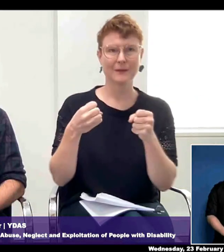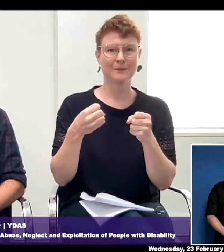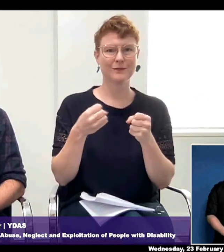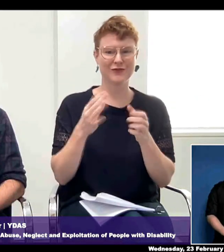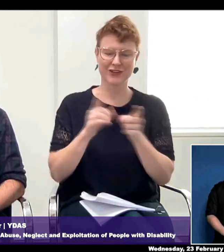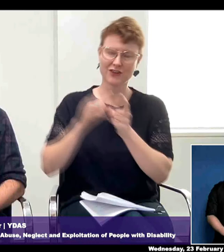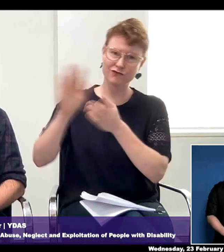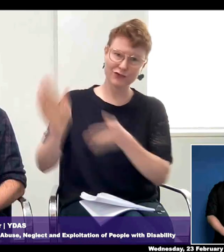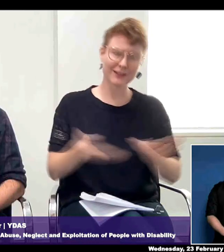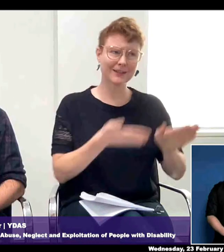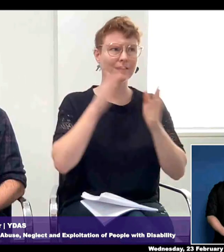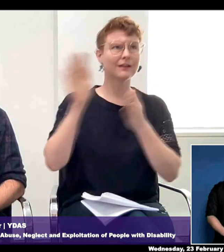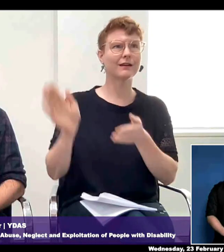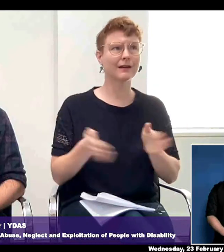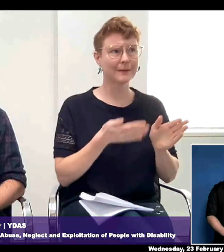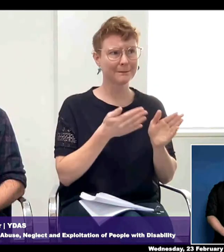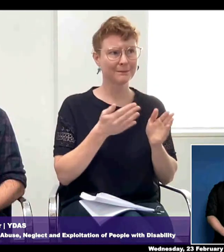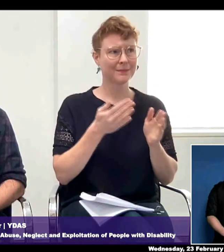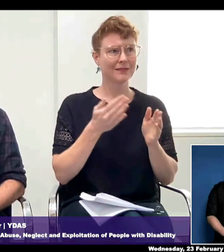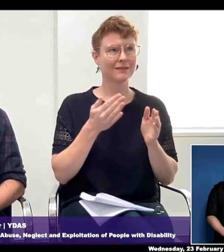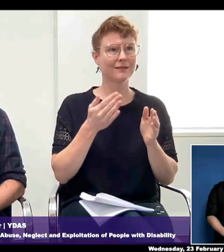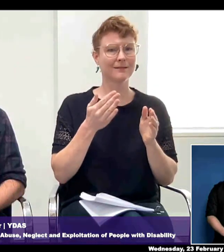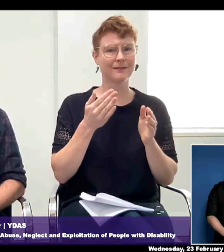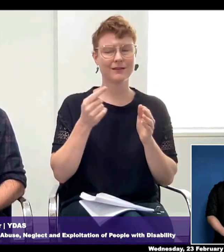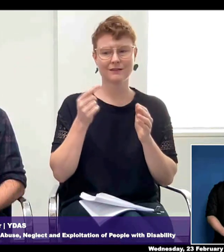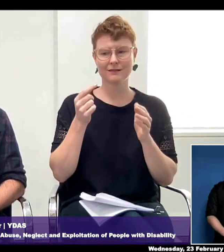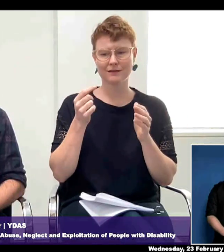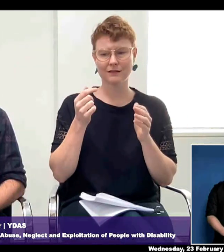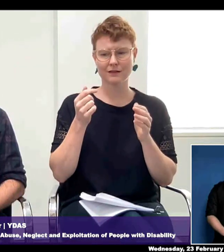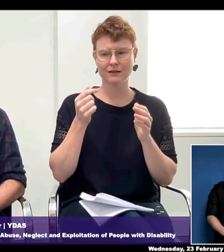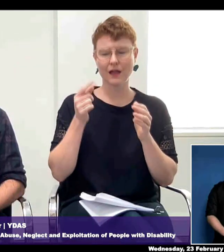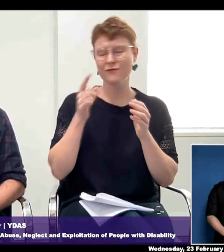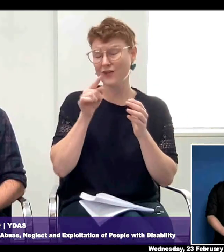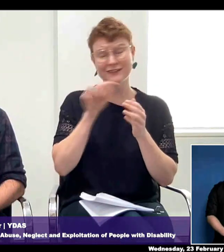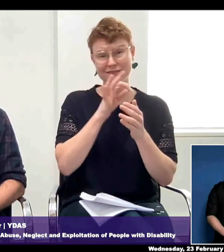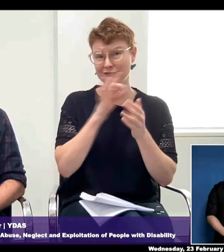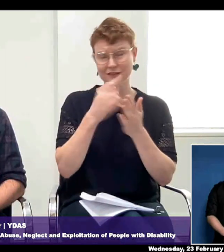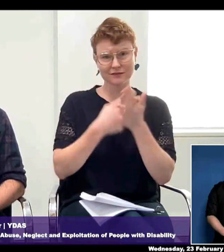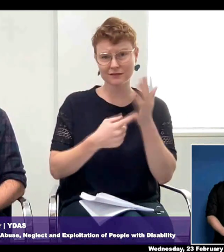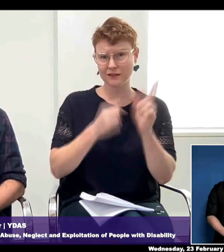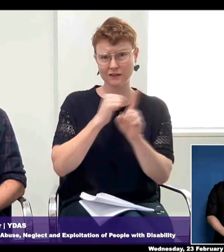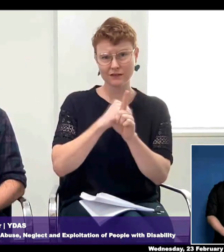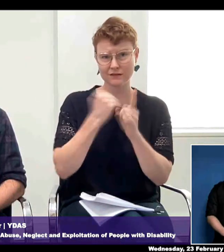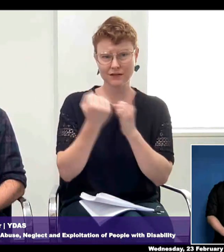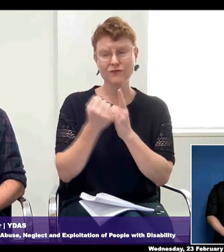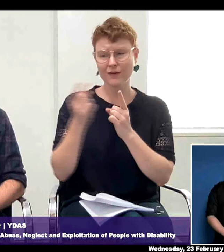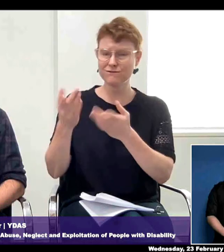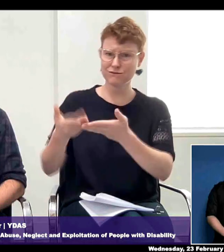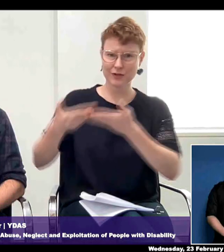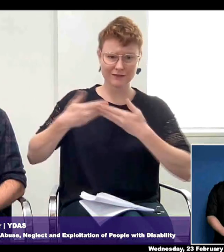If they could do that then that worked well for them to be able to churn through their clients and keep their books moving.